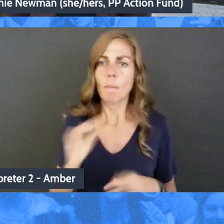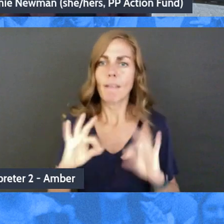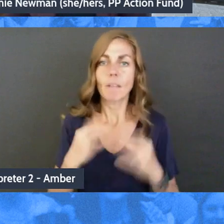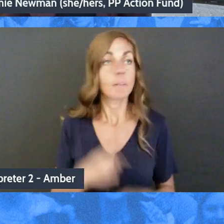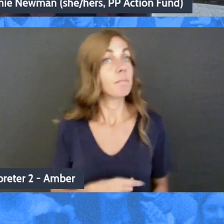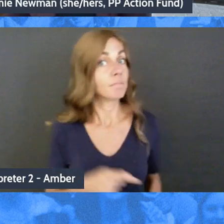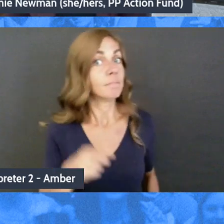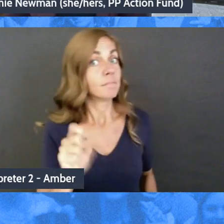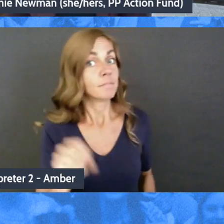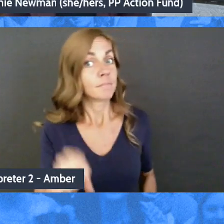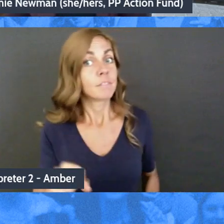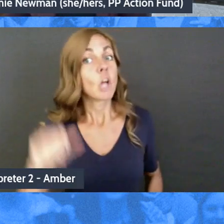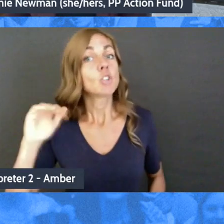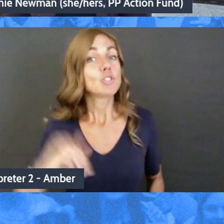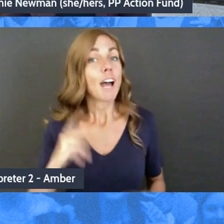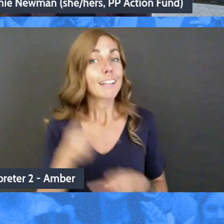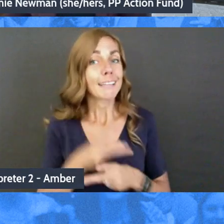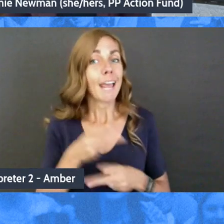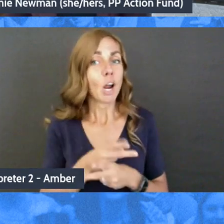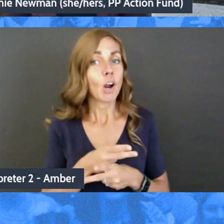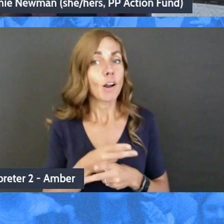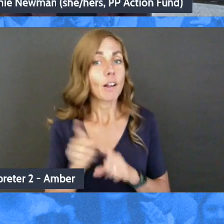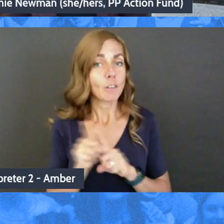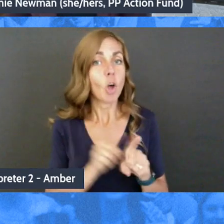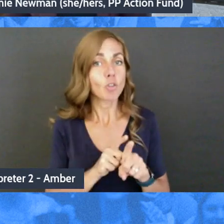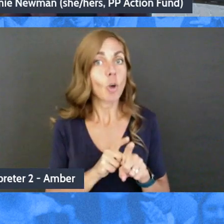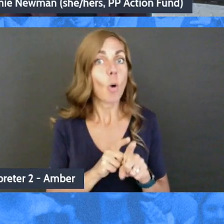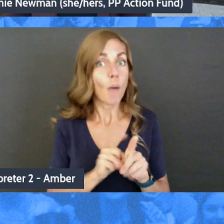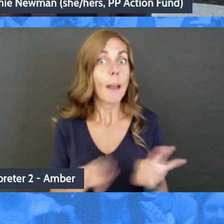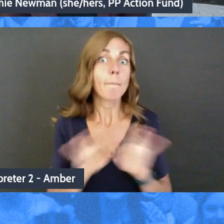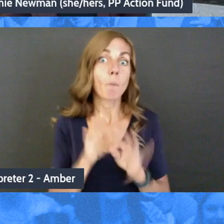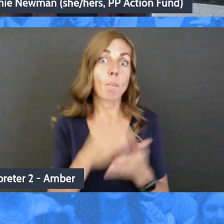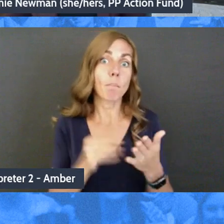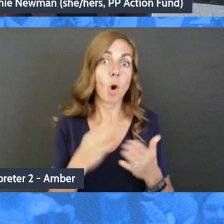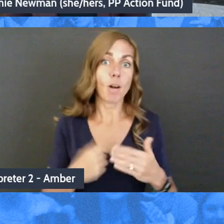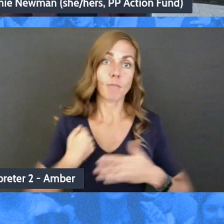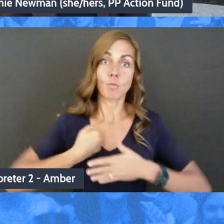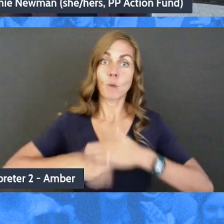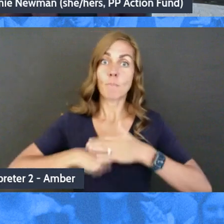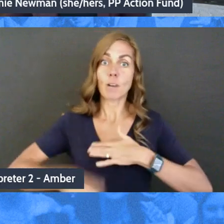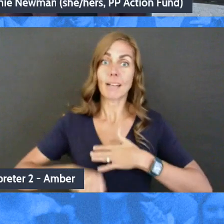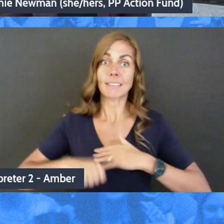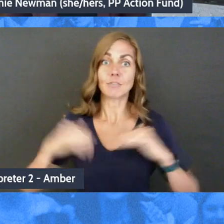apropos of this conversation is a critical part of reproductive justice work as well. So I'm glad you're asking about that.